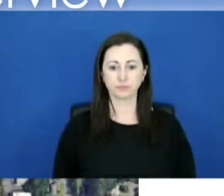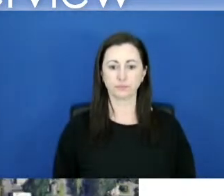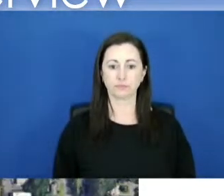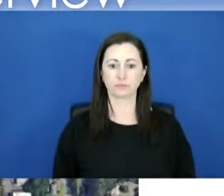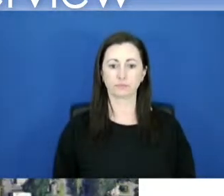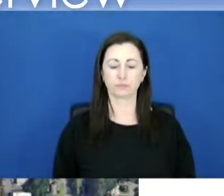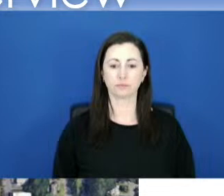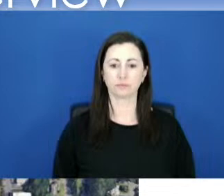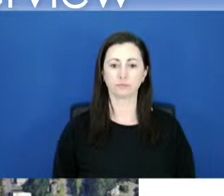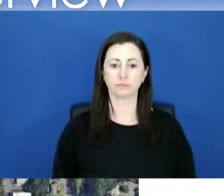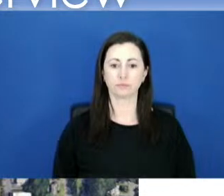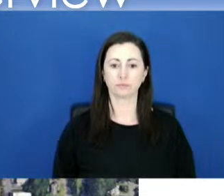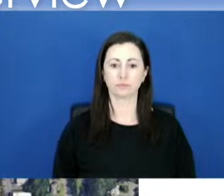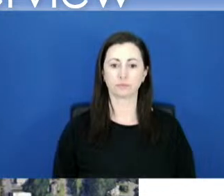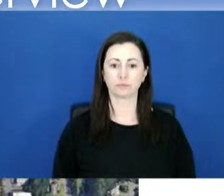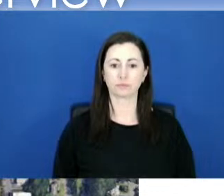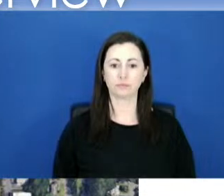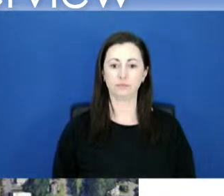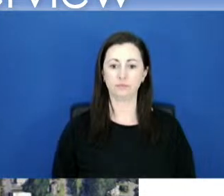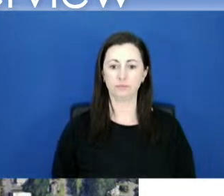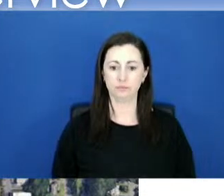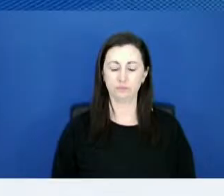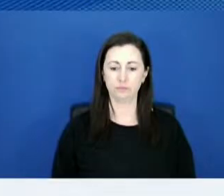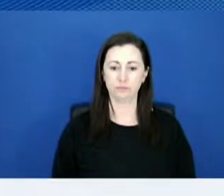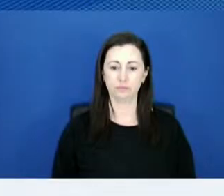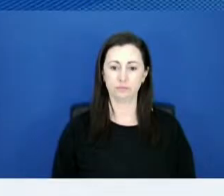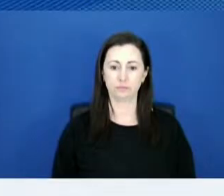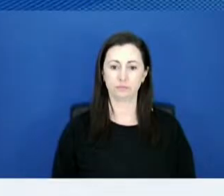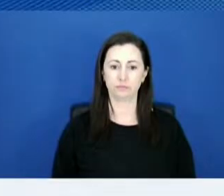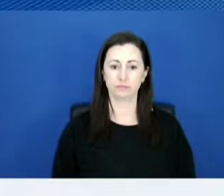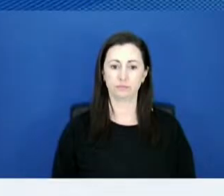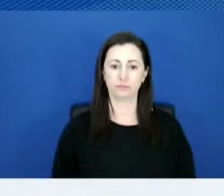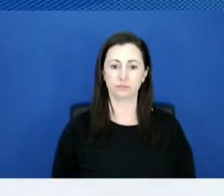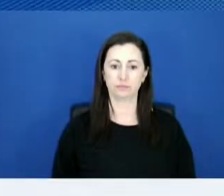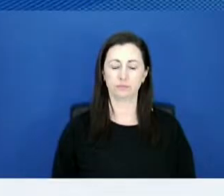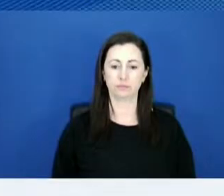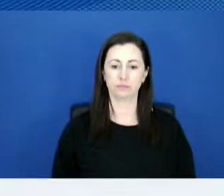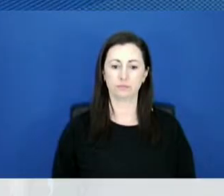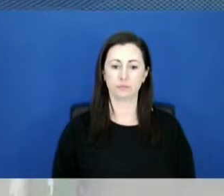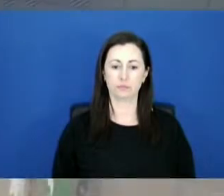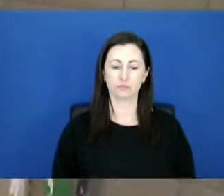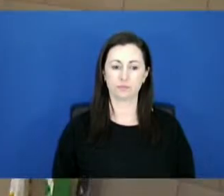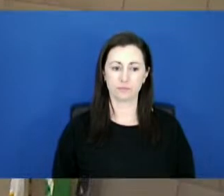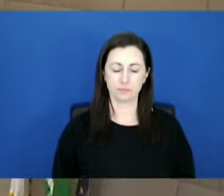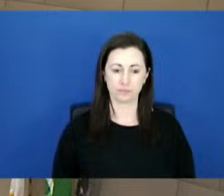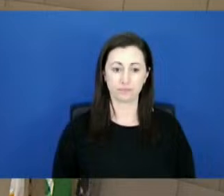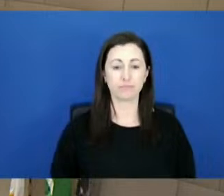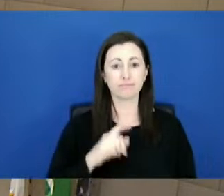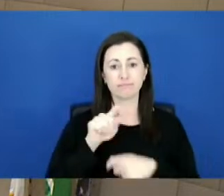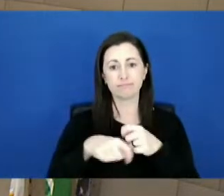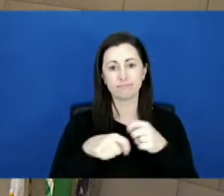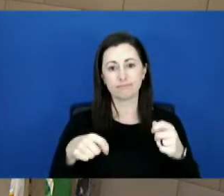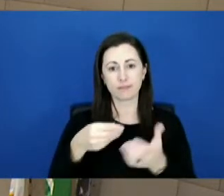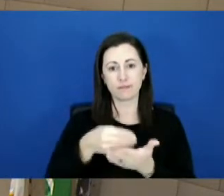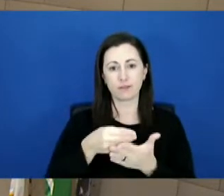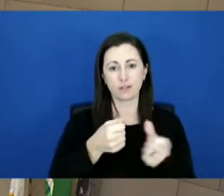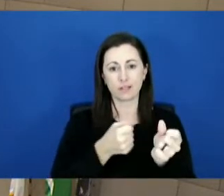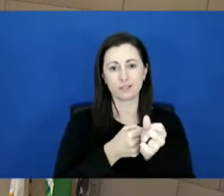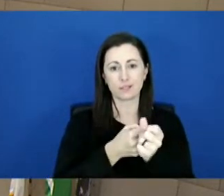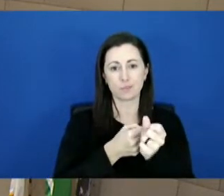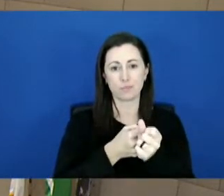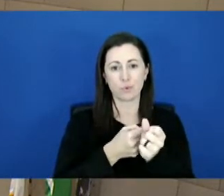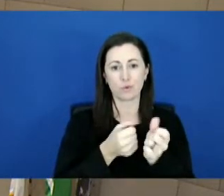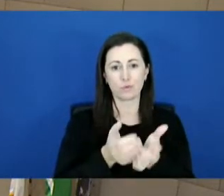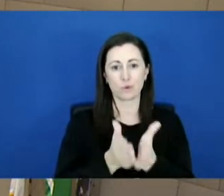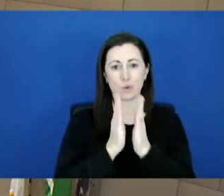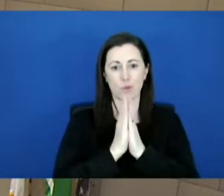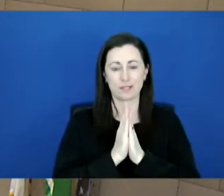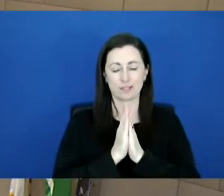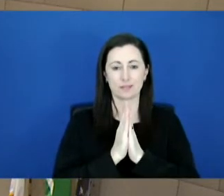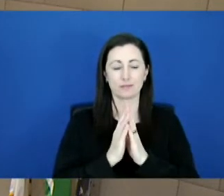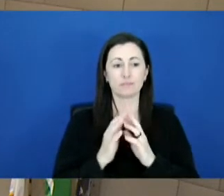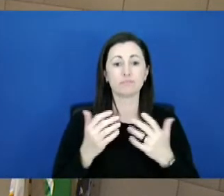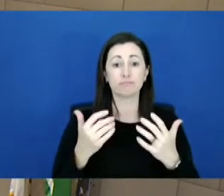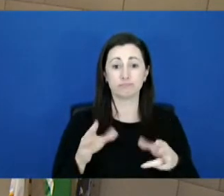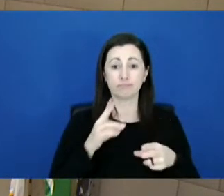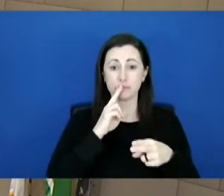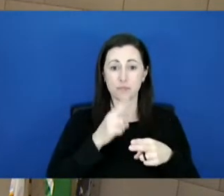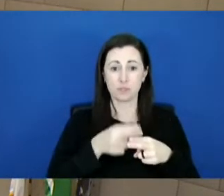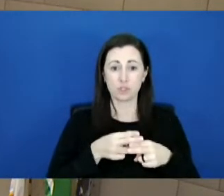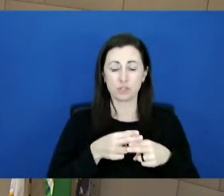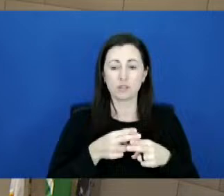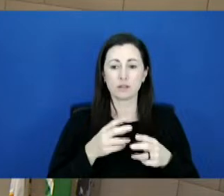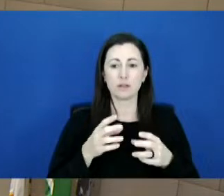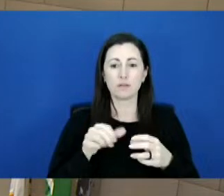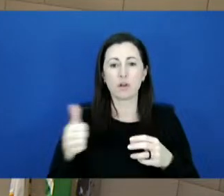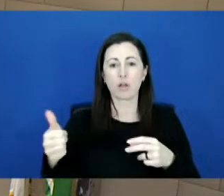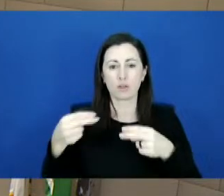A MAP.